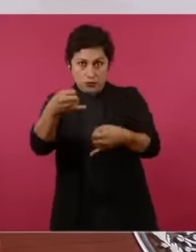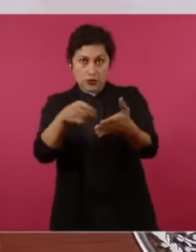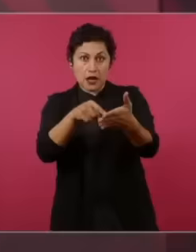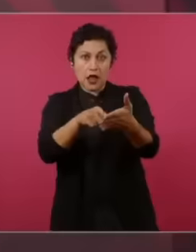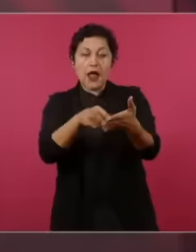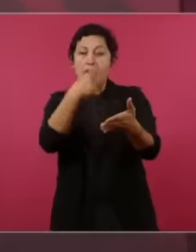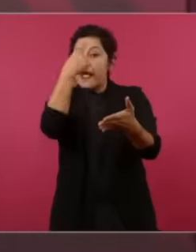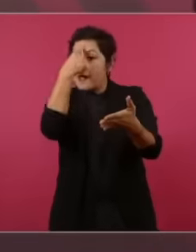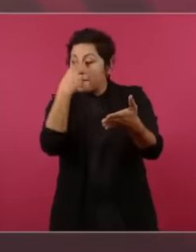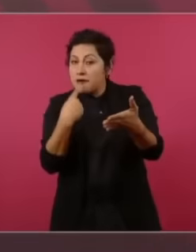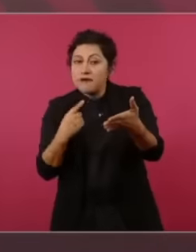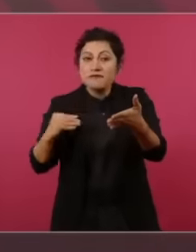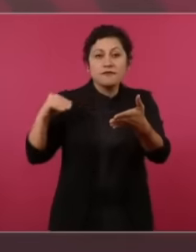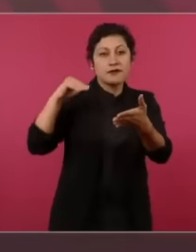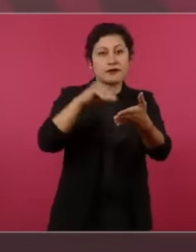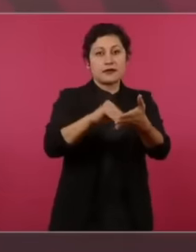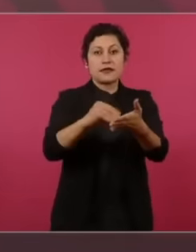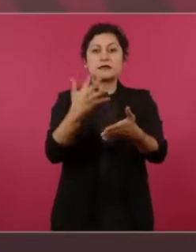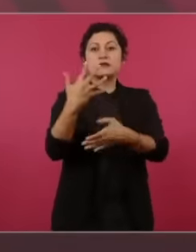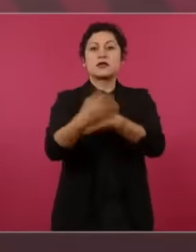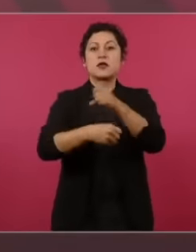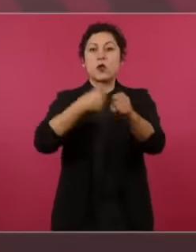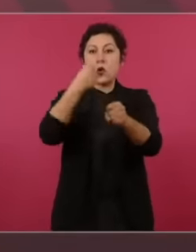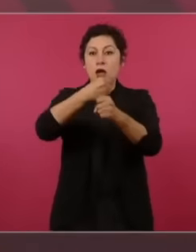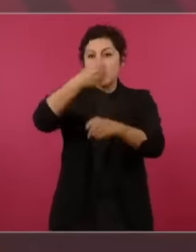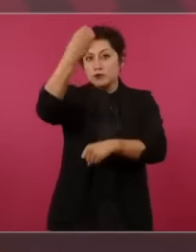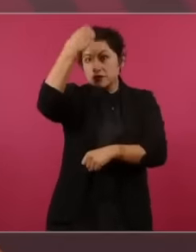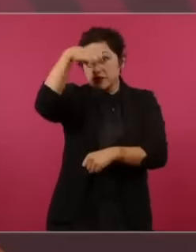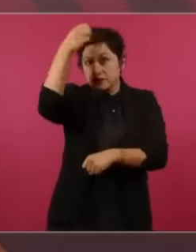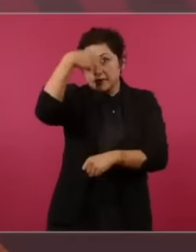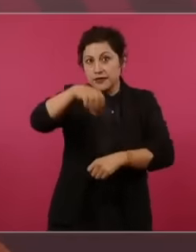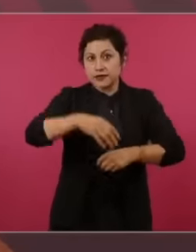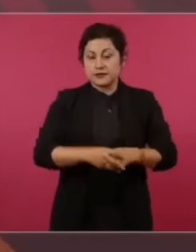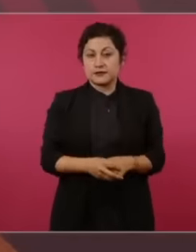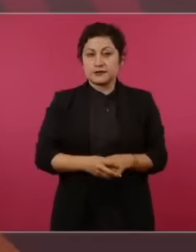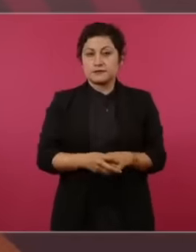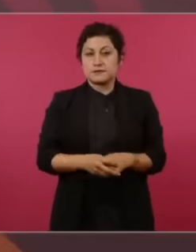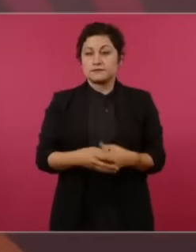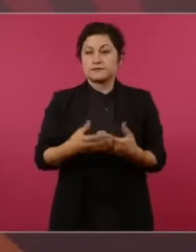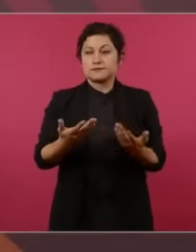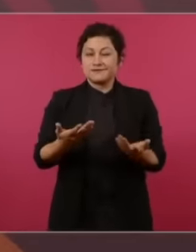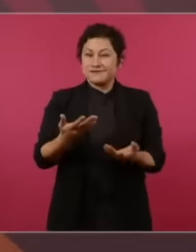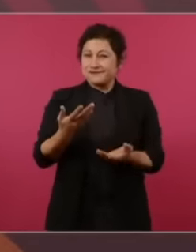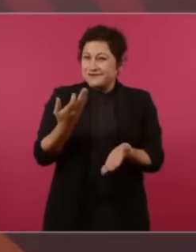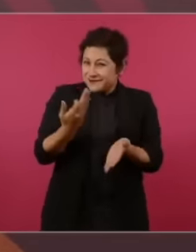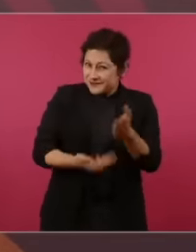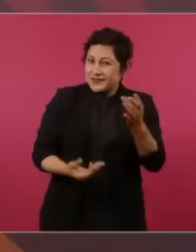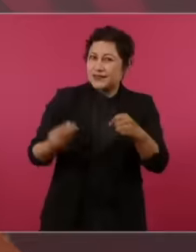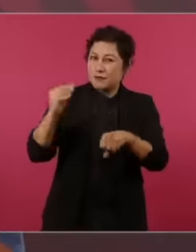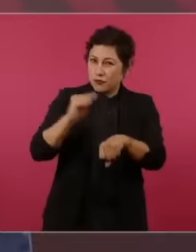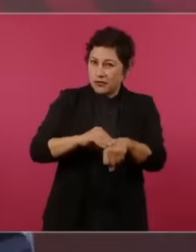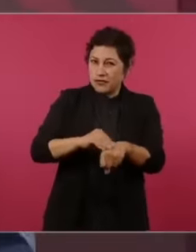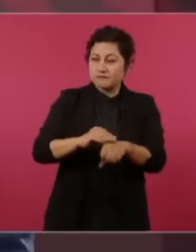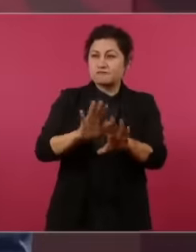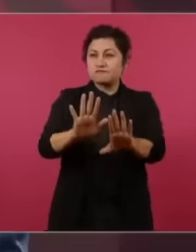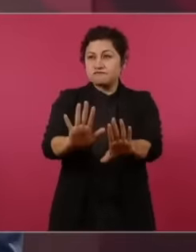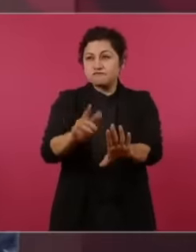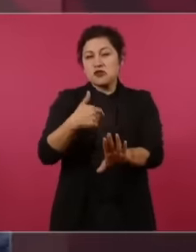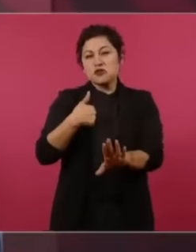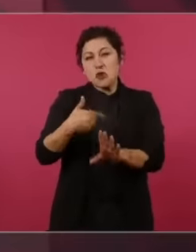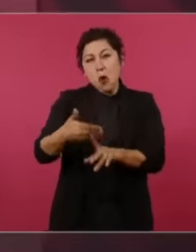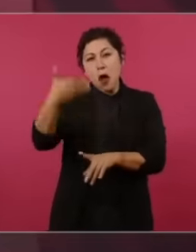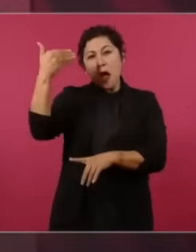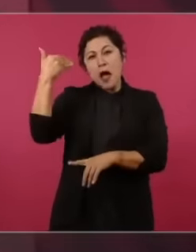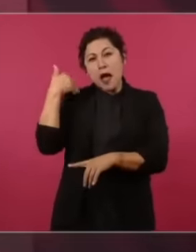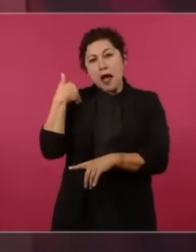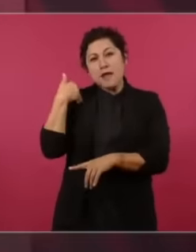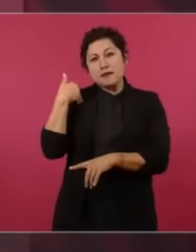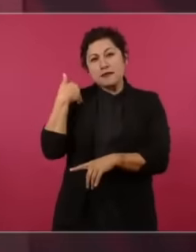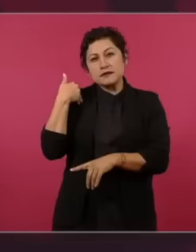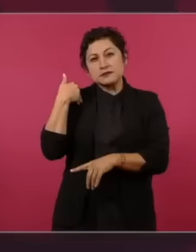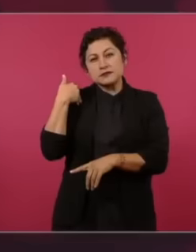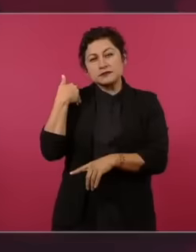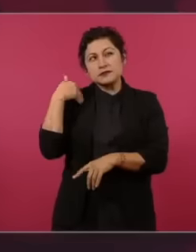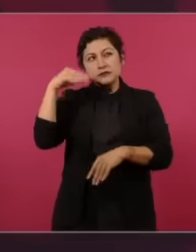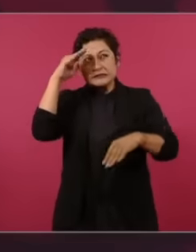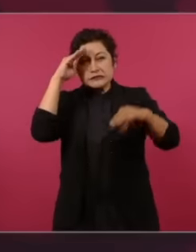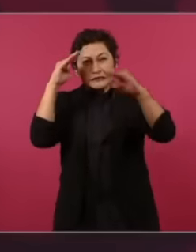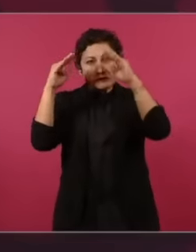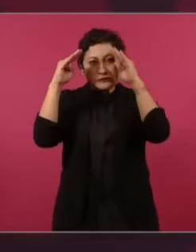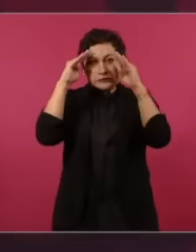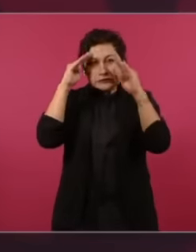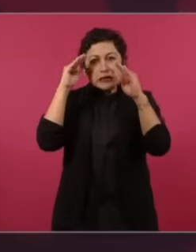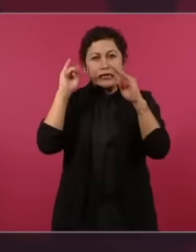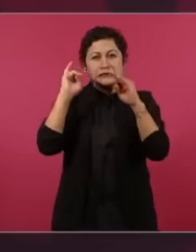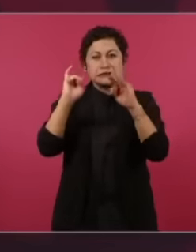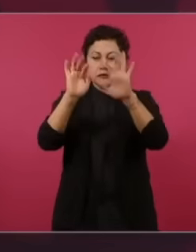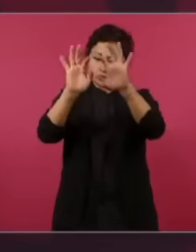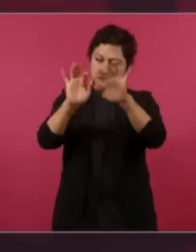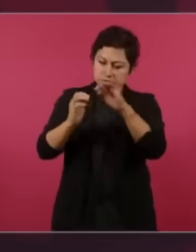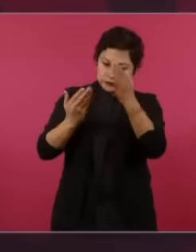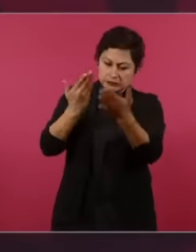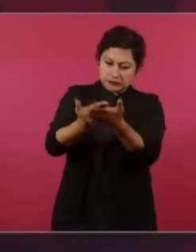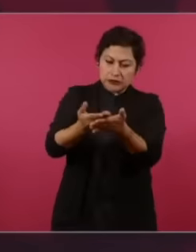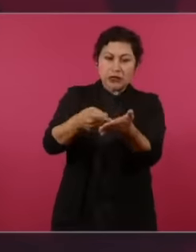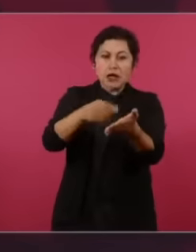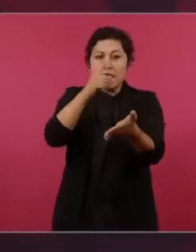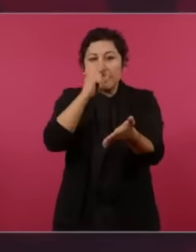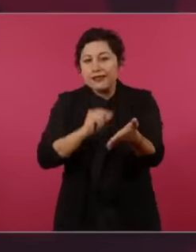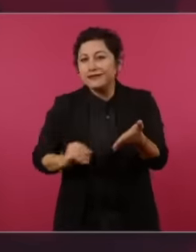magistrate minister I have been against that and yet it happened to us because I am more